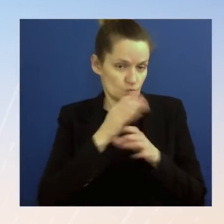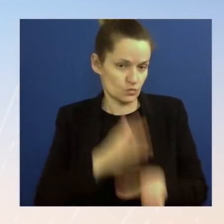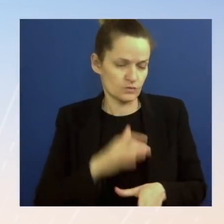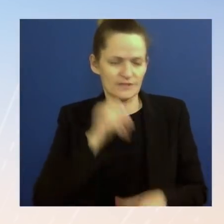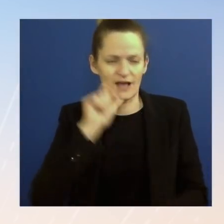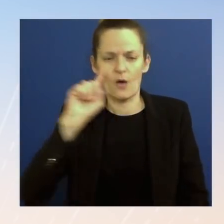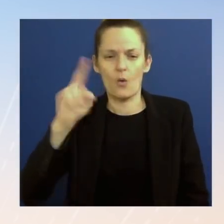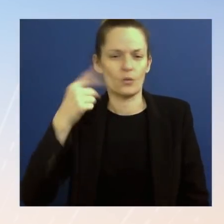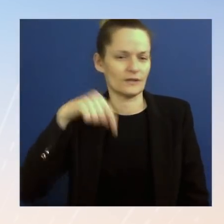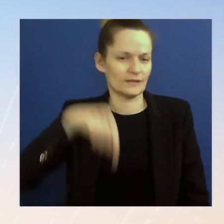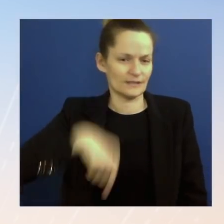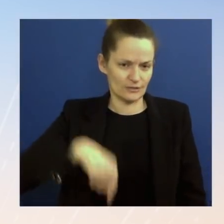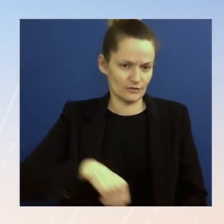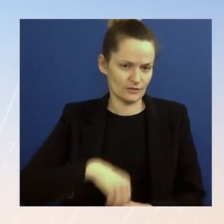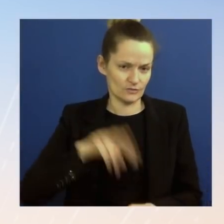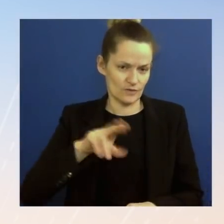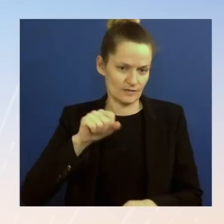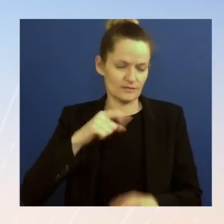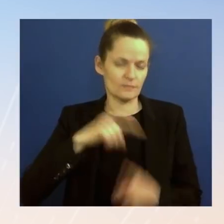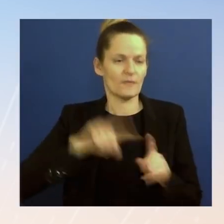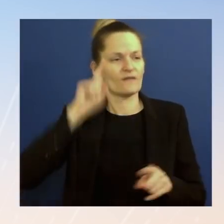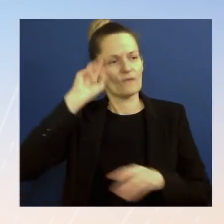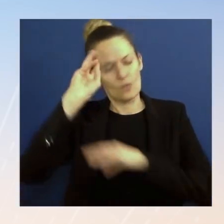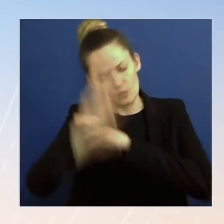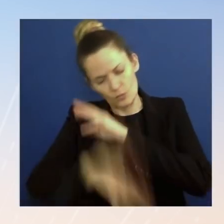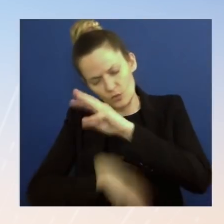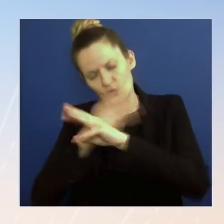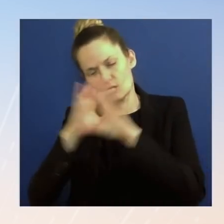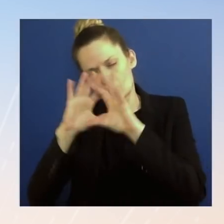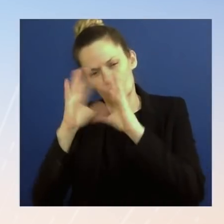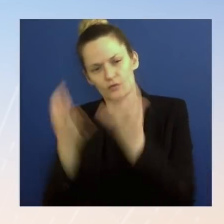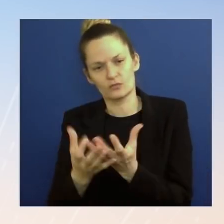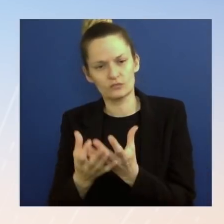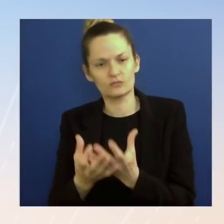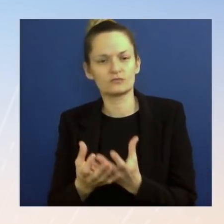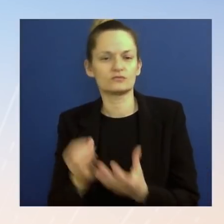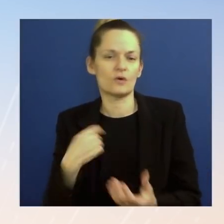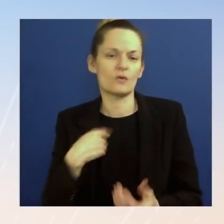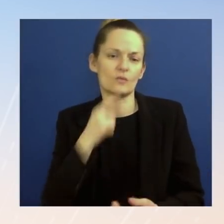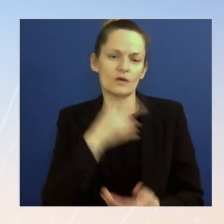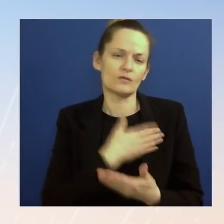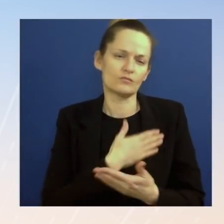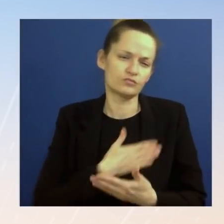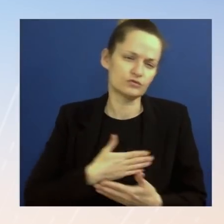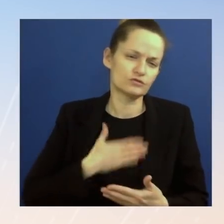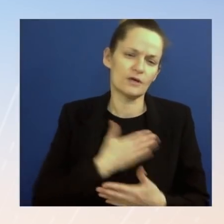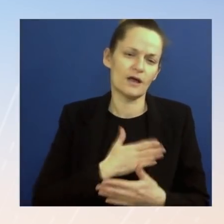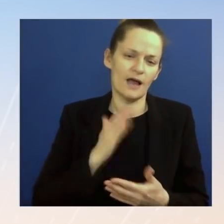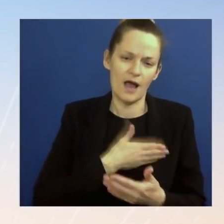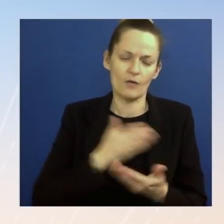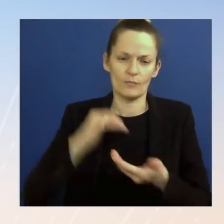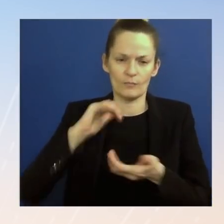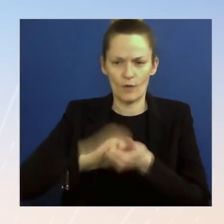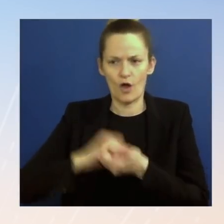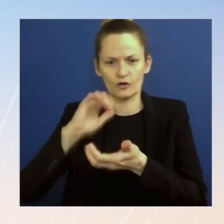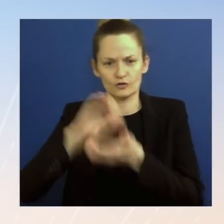And we do appreciate our partnership with Colombia. And President Biden did discuss a range of issues like economic recovery,